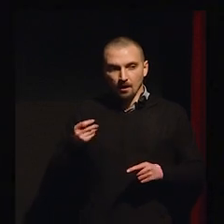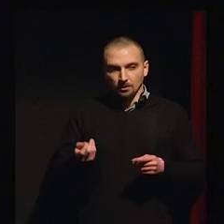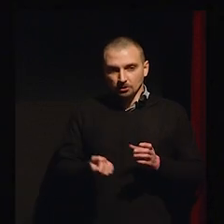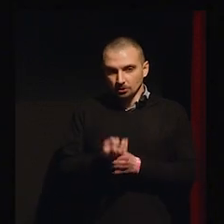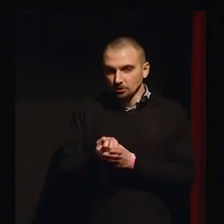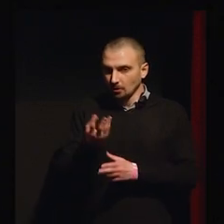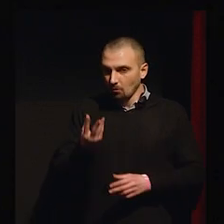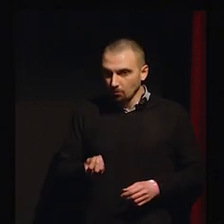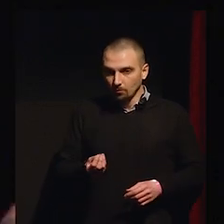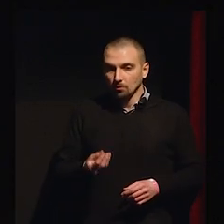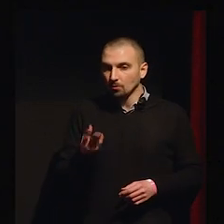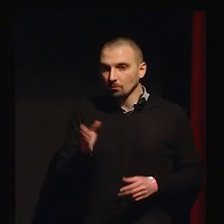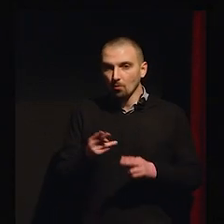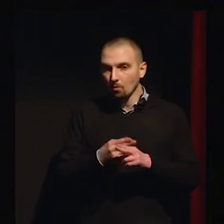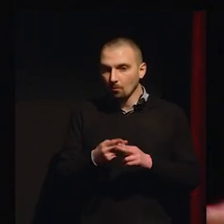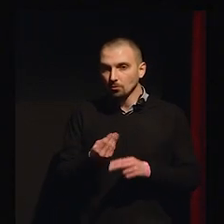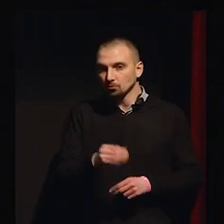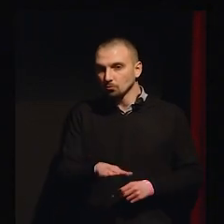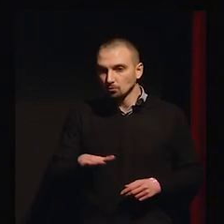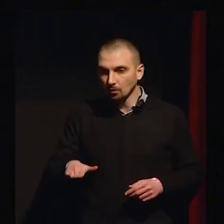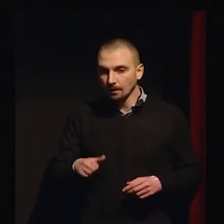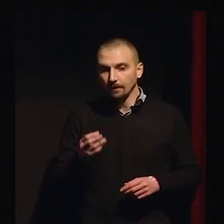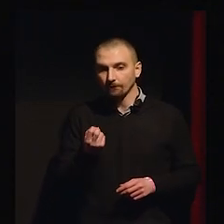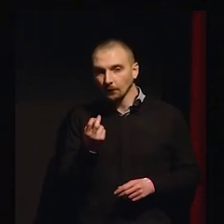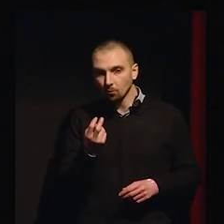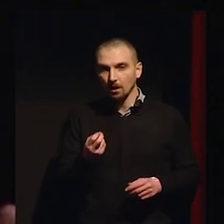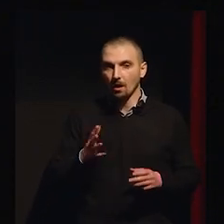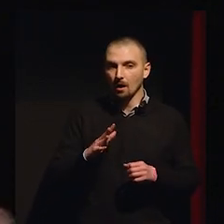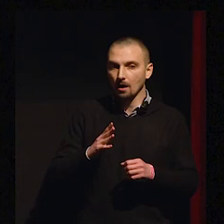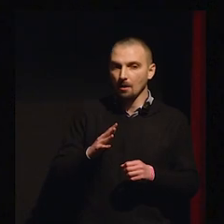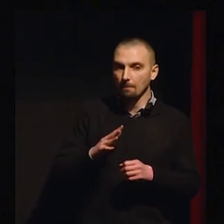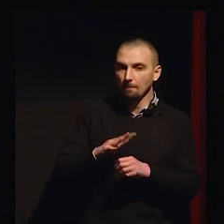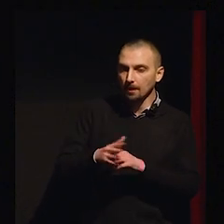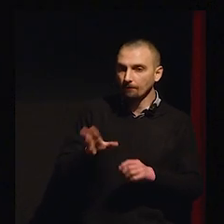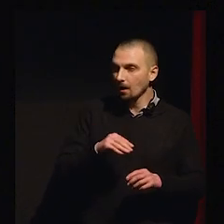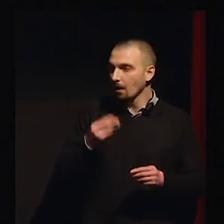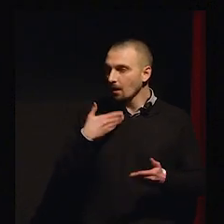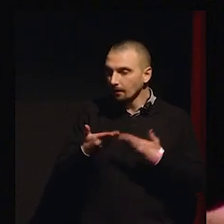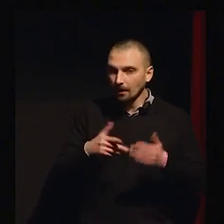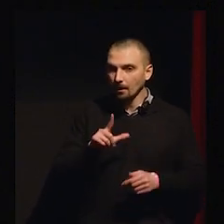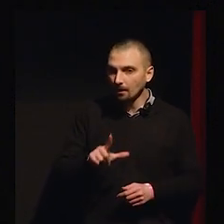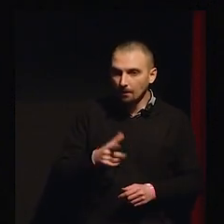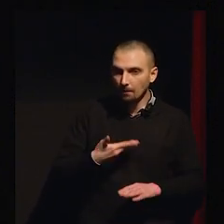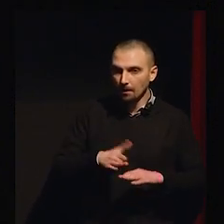For instance, we told the kids the difference between virus and bacteria. Without that basic knowledge, we couldn’t have built the concept of vaccination,